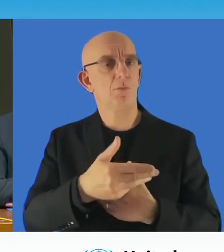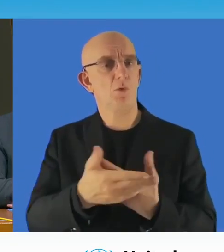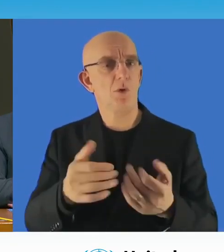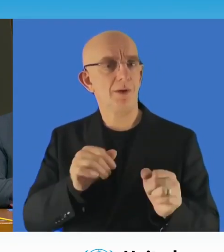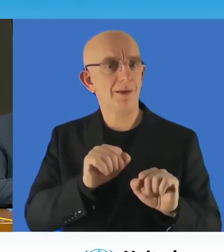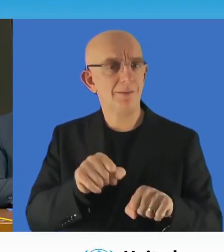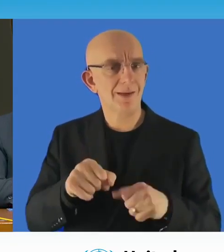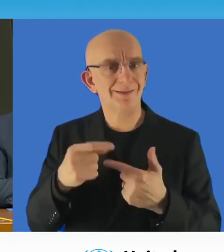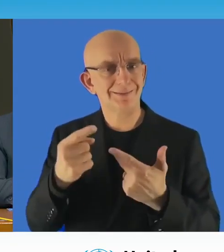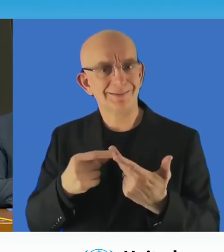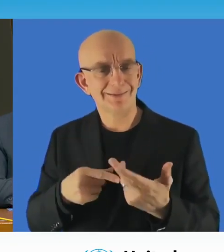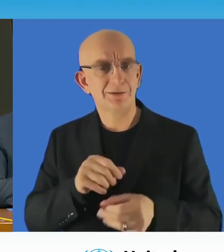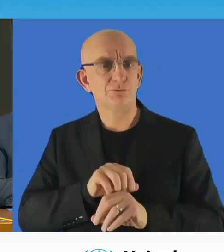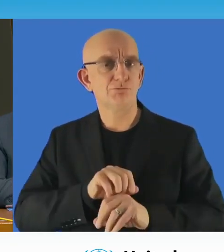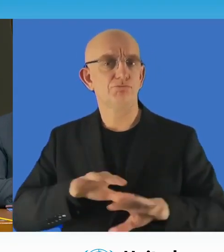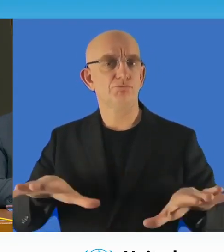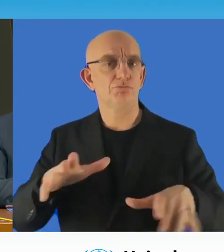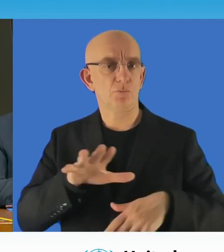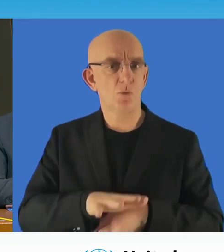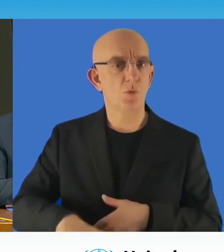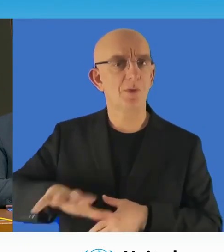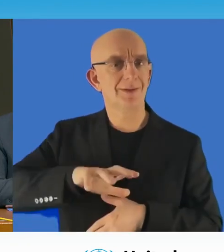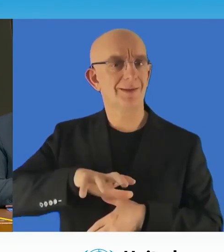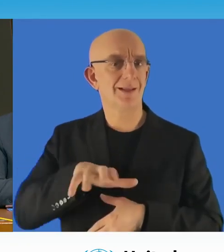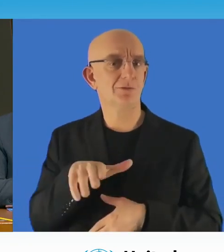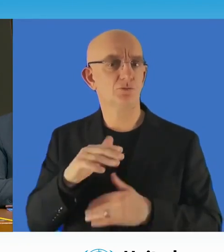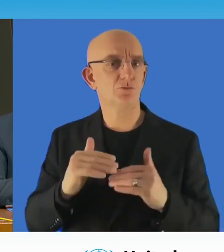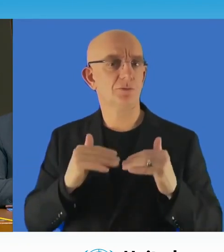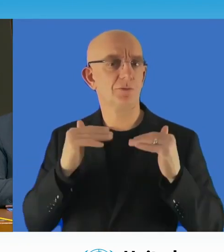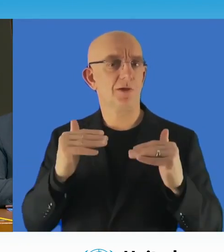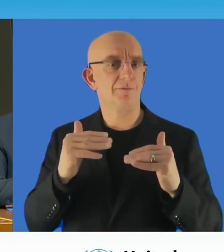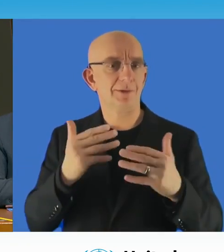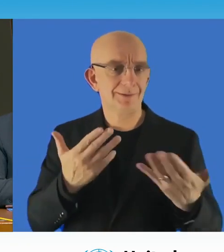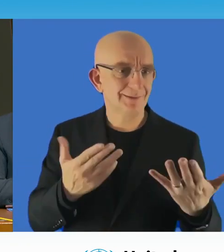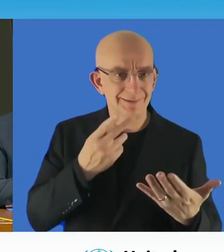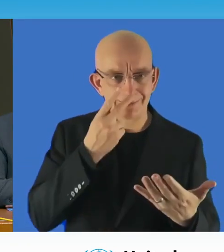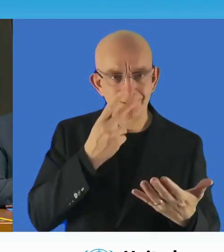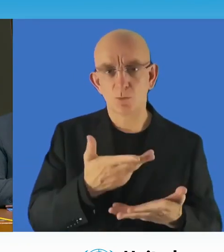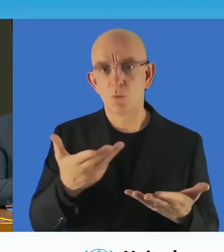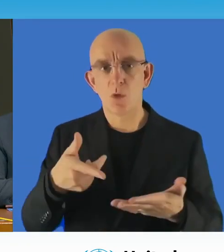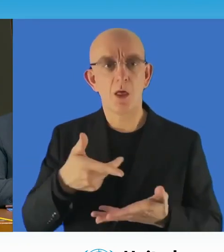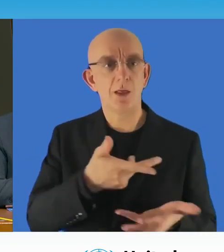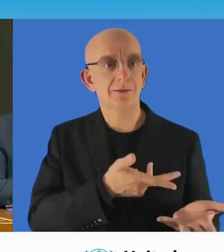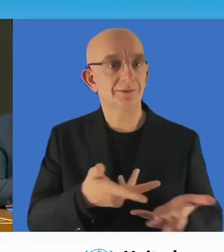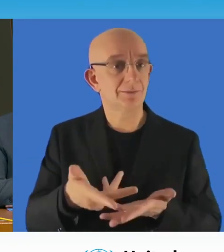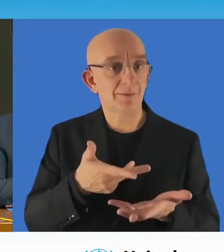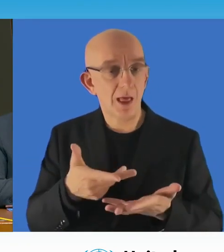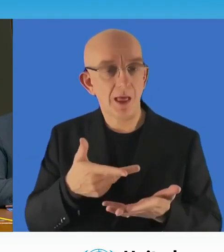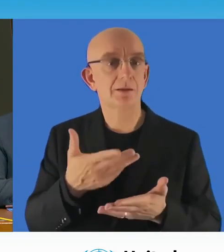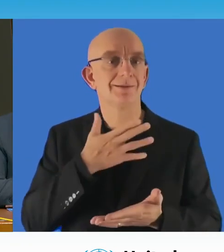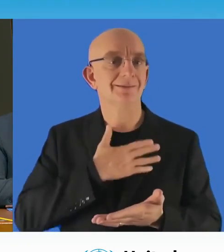specifically in Rwanda the initiative led to the ratification of the Marakesh treaty as part of